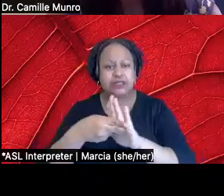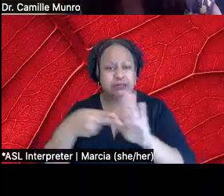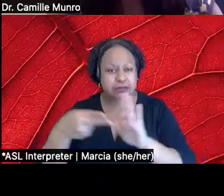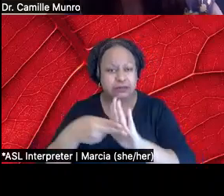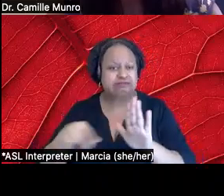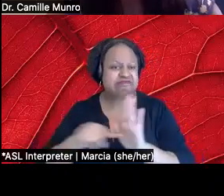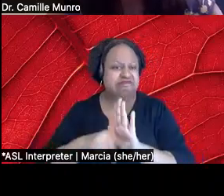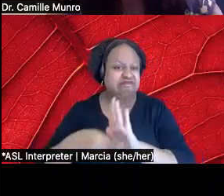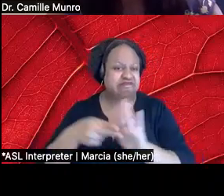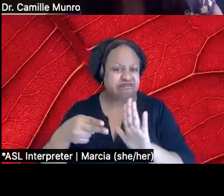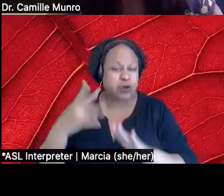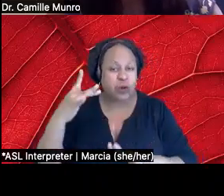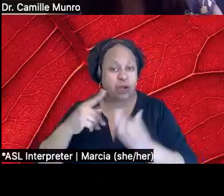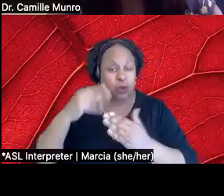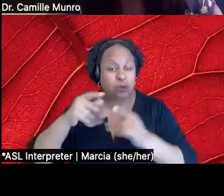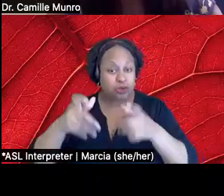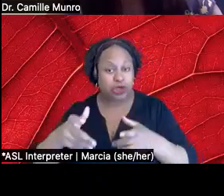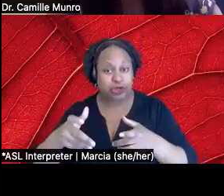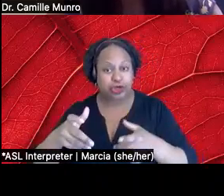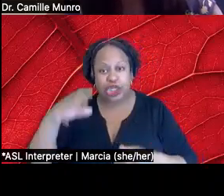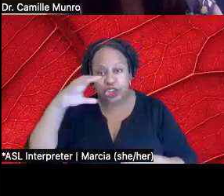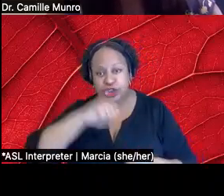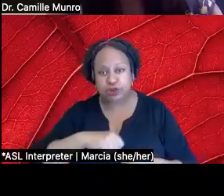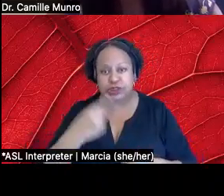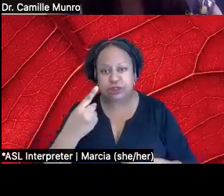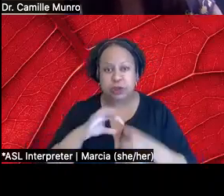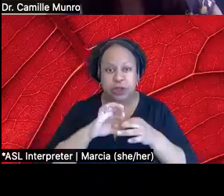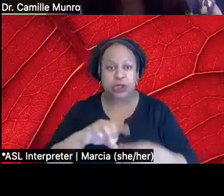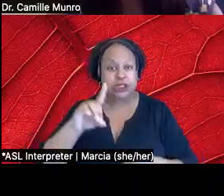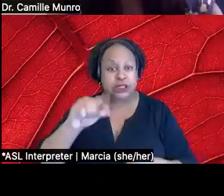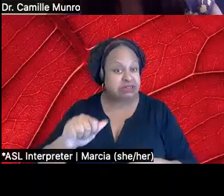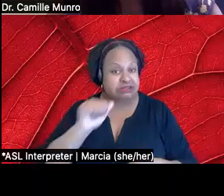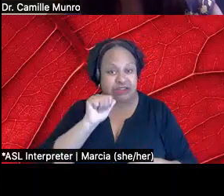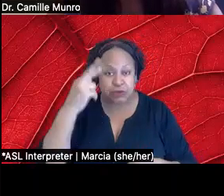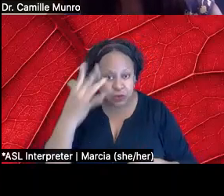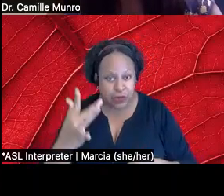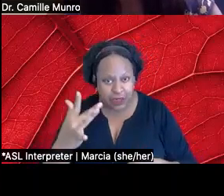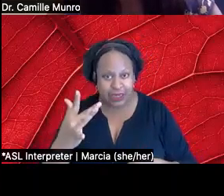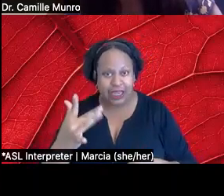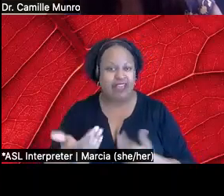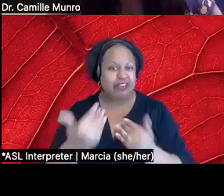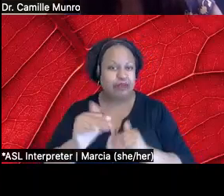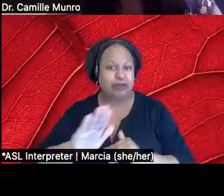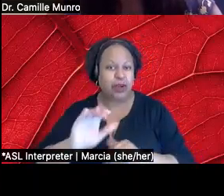something is related to a disability when it isn't and limiting their job prospects.